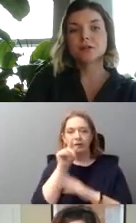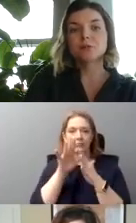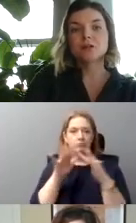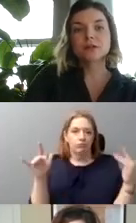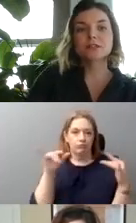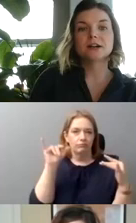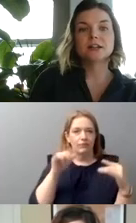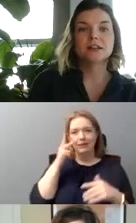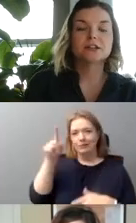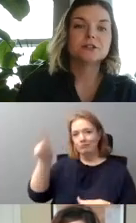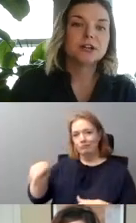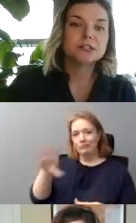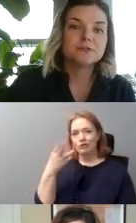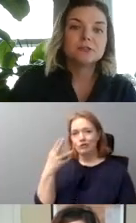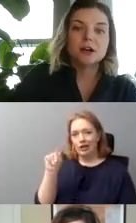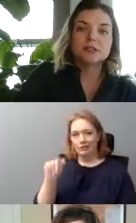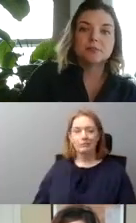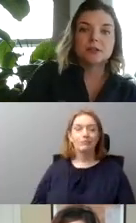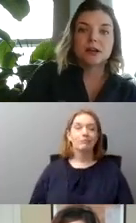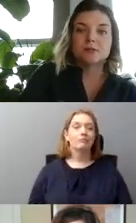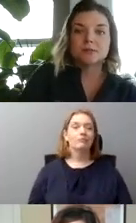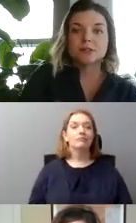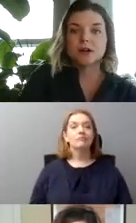So before we get started I'd like to address a few housekeeping items.